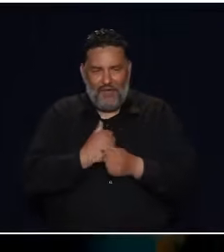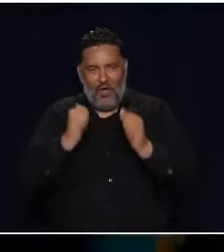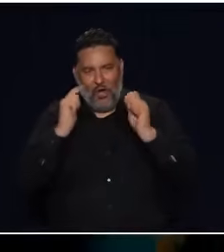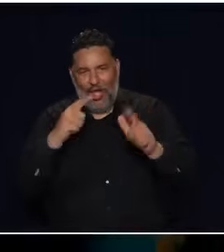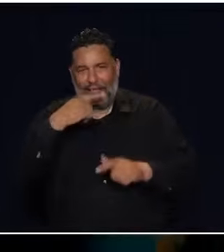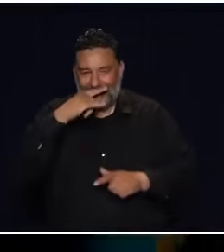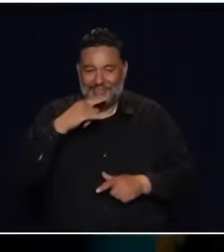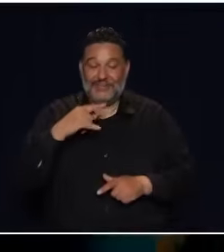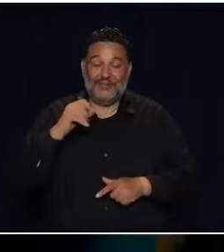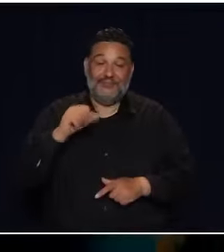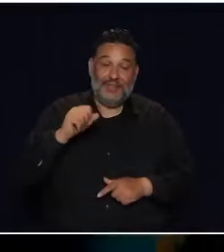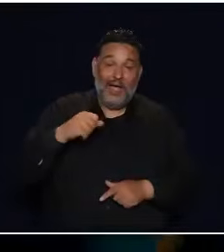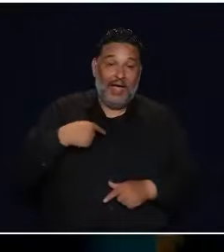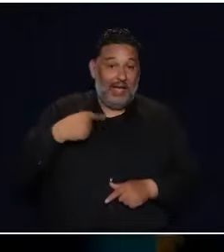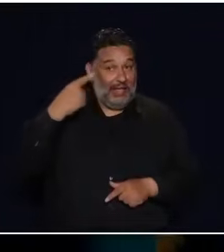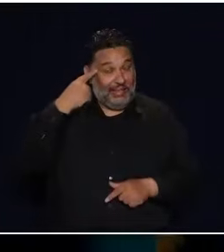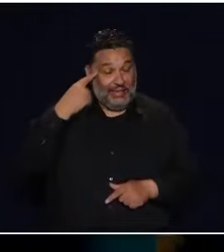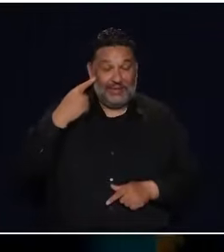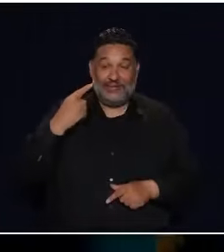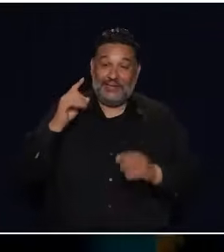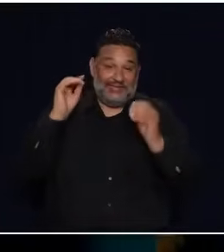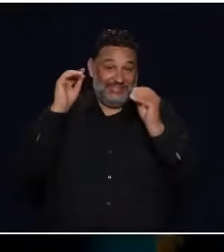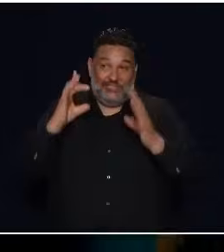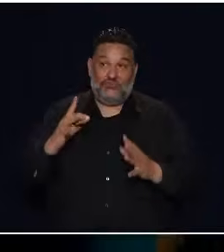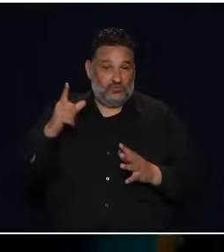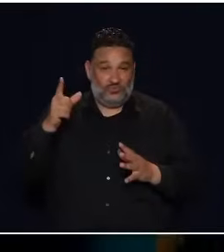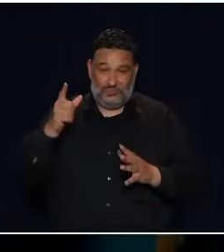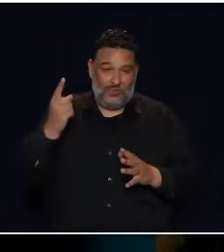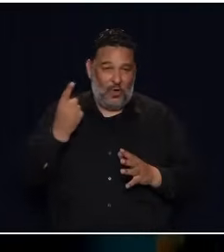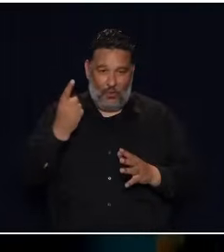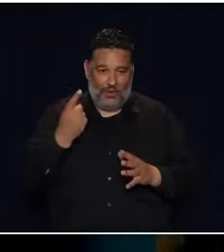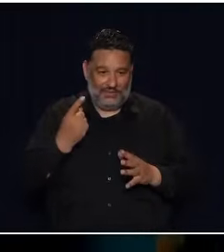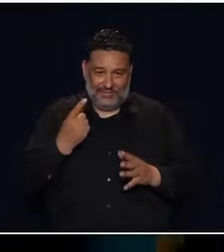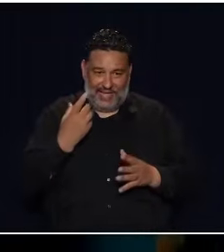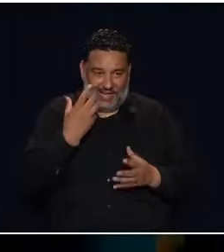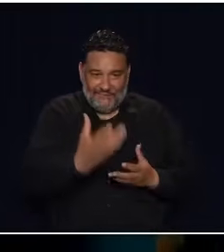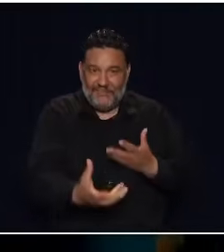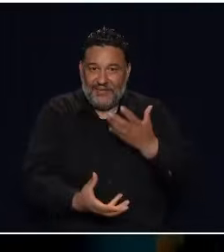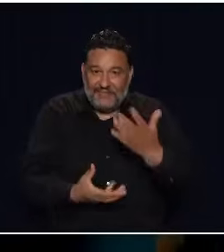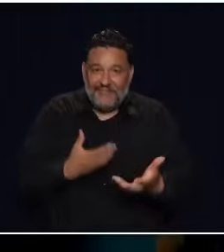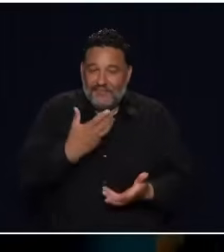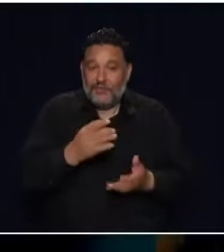SOCIAL/EMOTIONAL LEARNING. WE SAY TEACHERS HAVE BLEEDING HEARTS AND LOVE ALL THE KIDS.